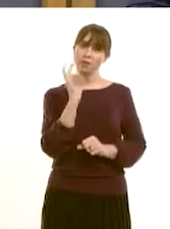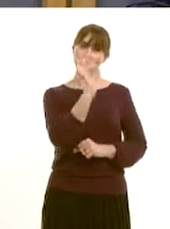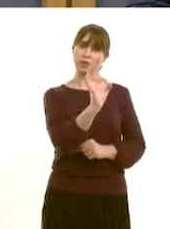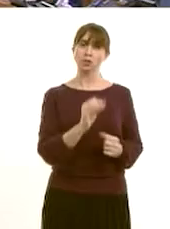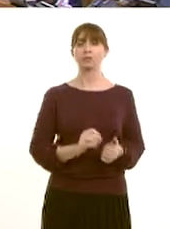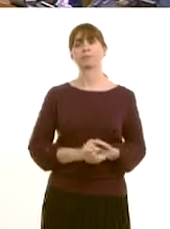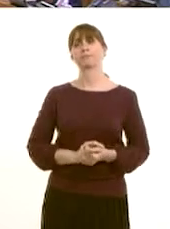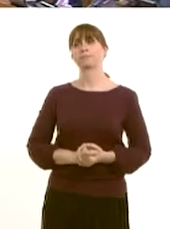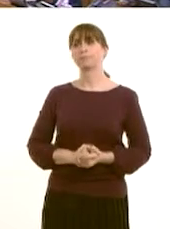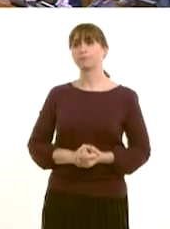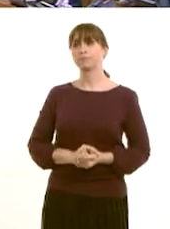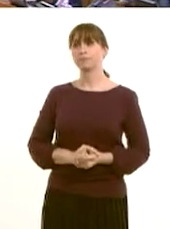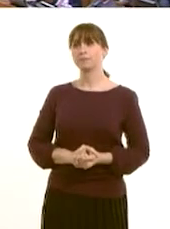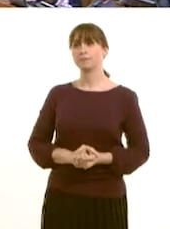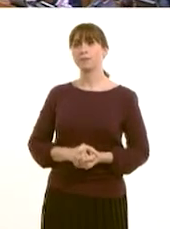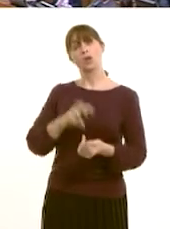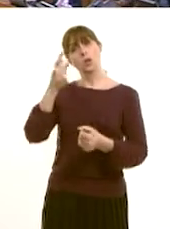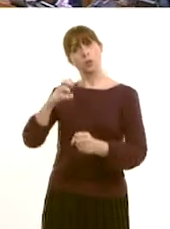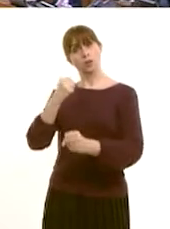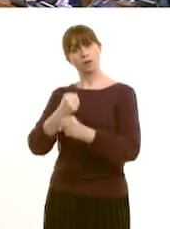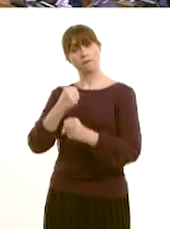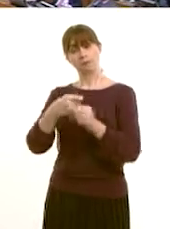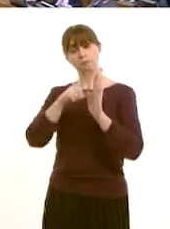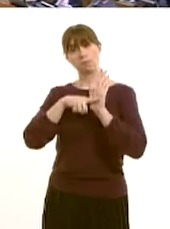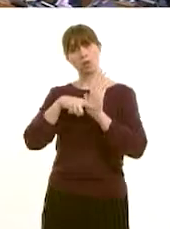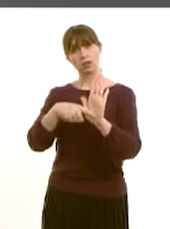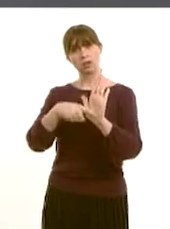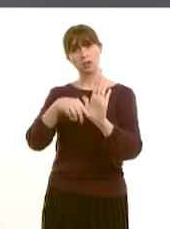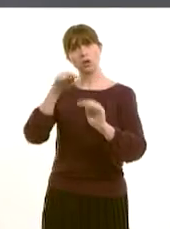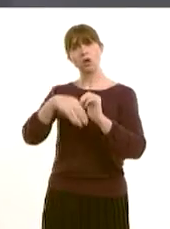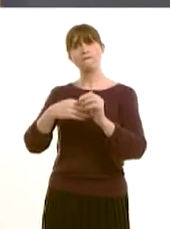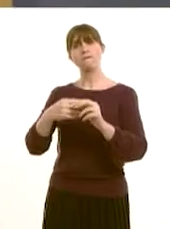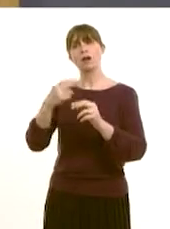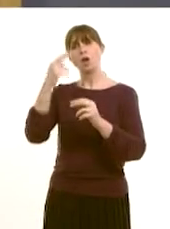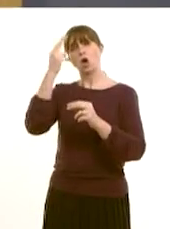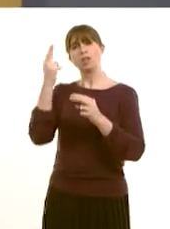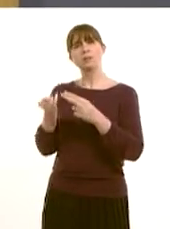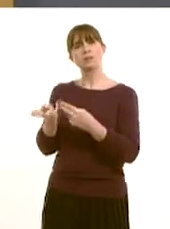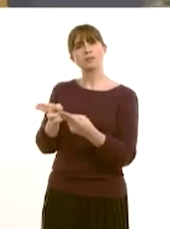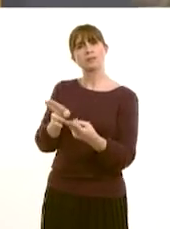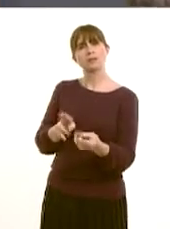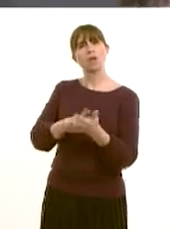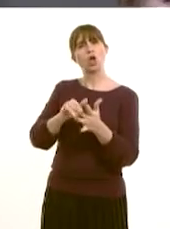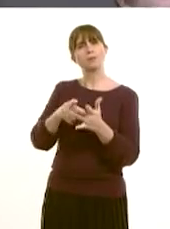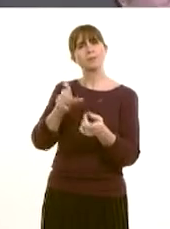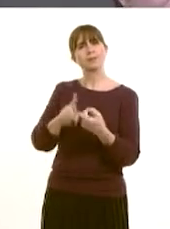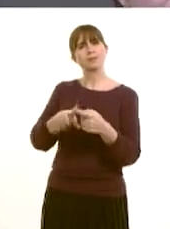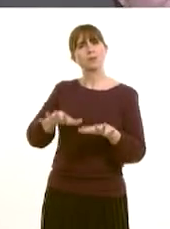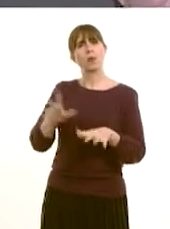Beth yw polisi presennol Llywodraeth Cymru ar gyllid ar gyfer hosbisau yng Nghymru? OAQ(4)2709(FM) Carwyn Jones: We continue to support the development